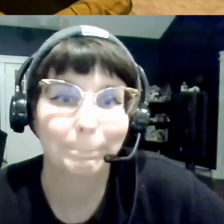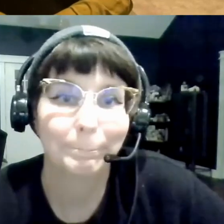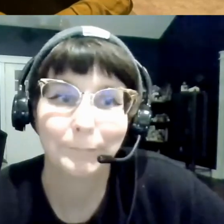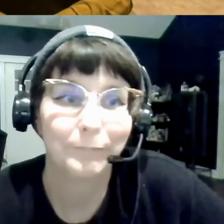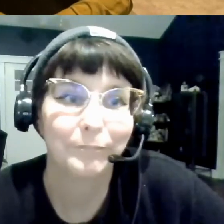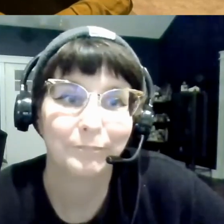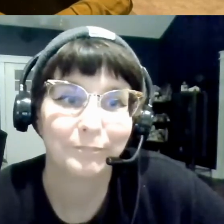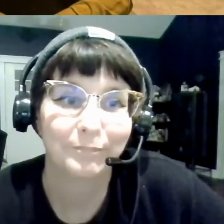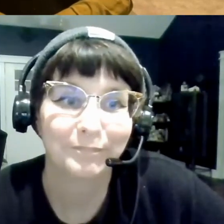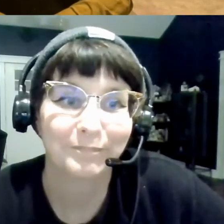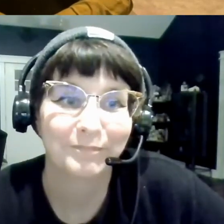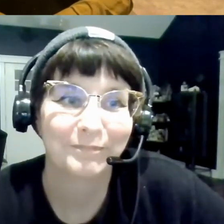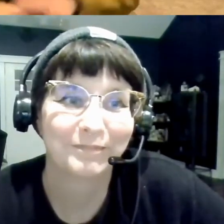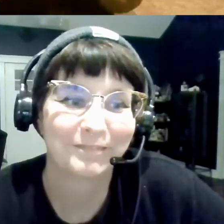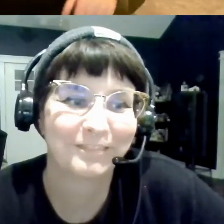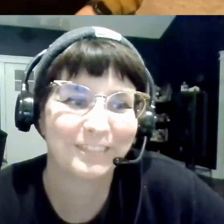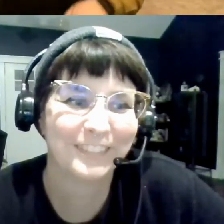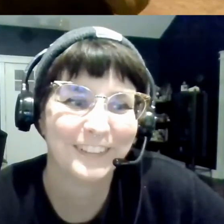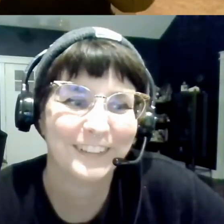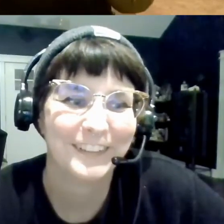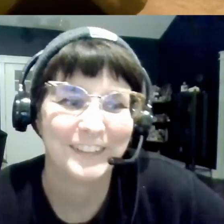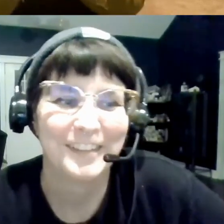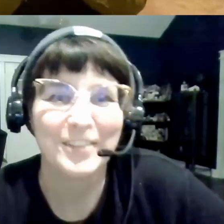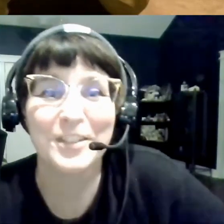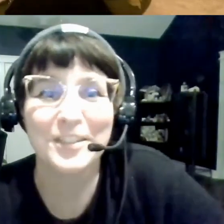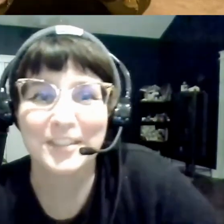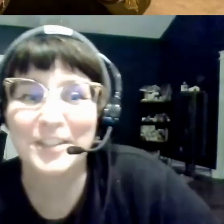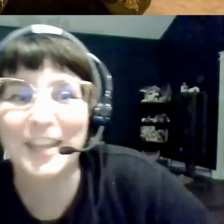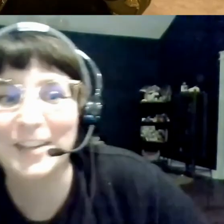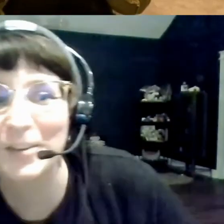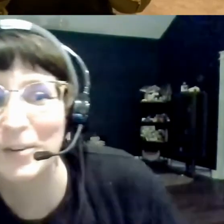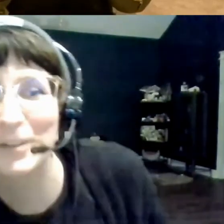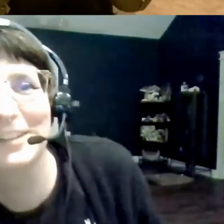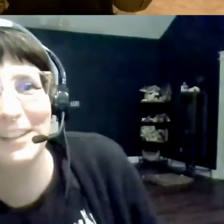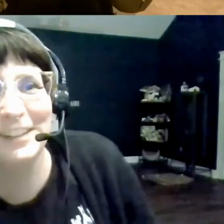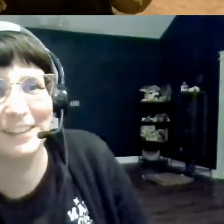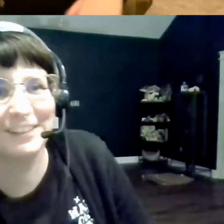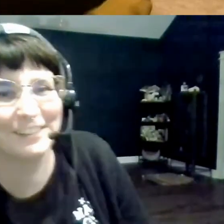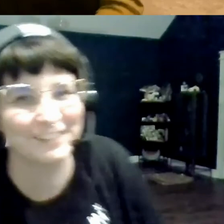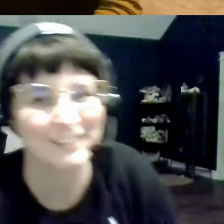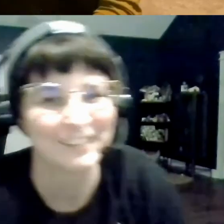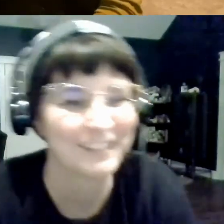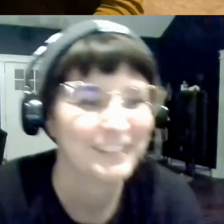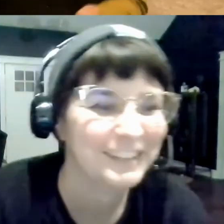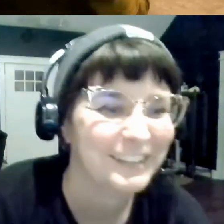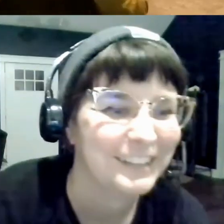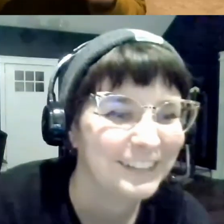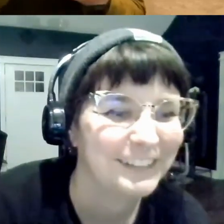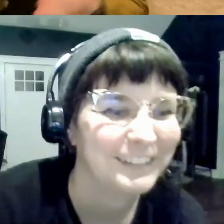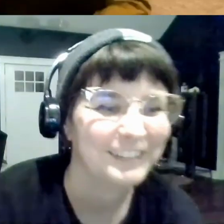Y'all have said a lot. You don't need to say more. So, fantastic. Just thank you. - Yeah, thank you.